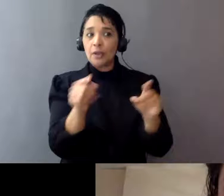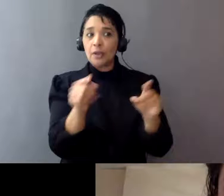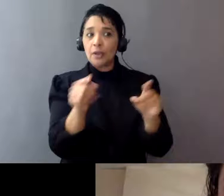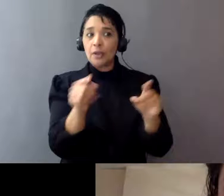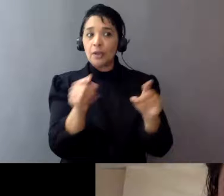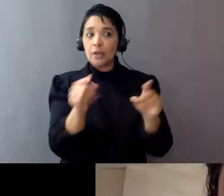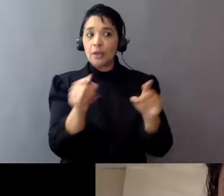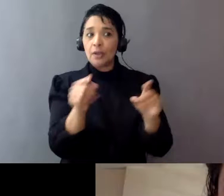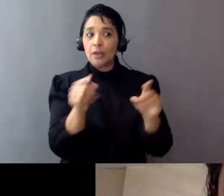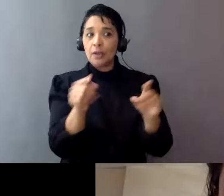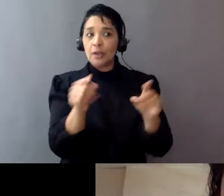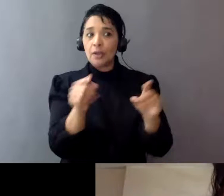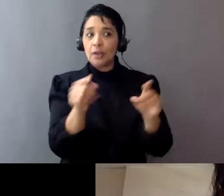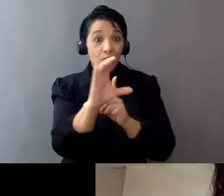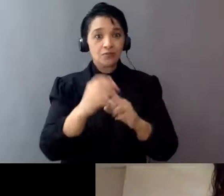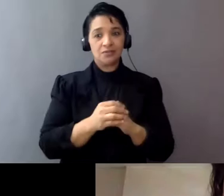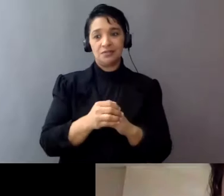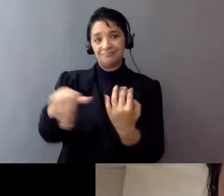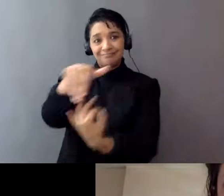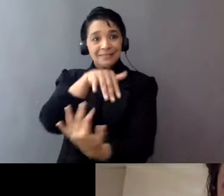cultural and social questions and intersectionality.